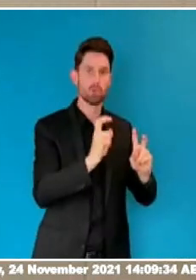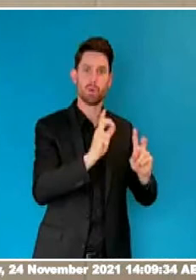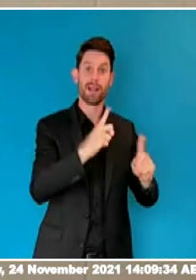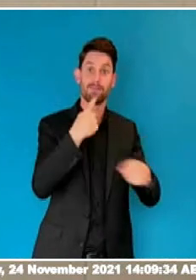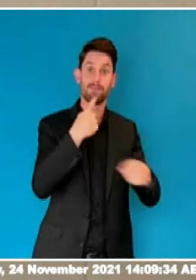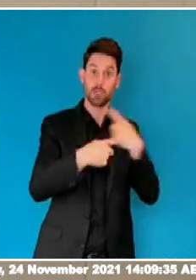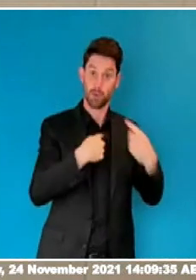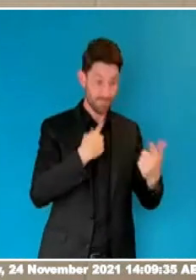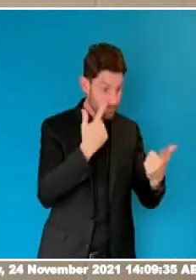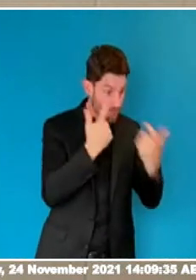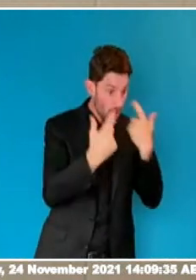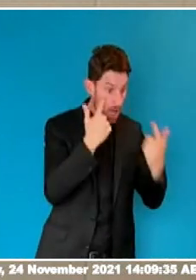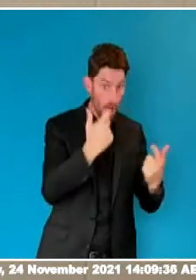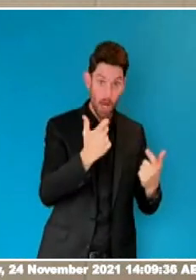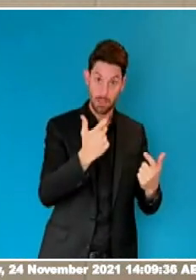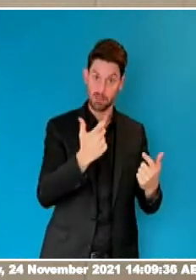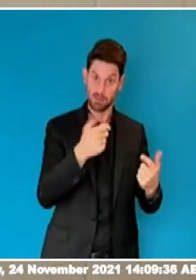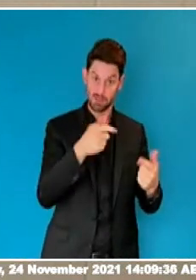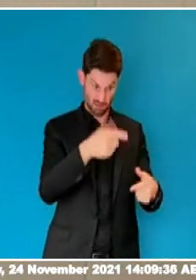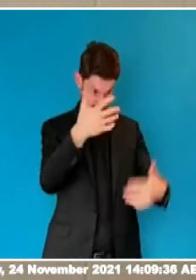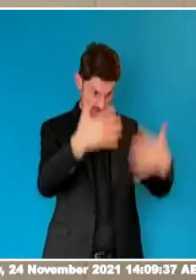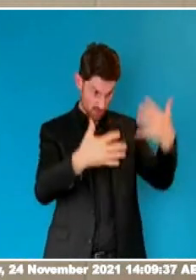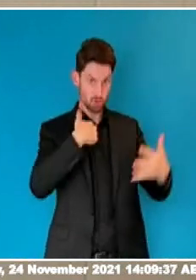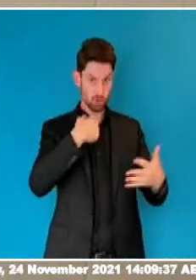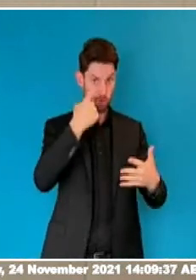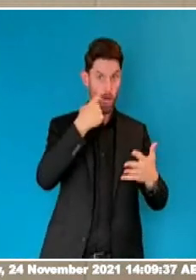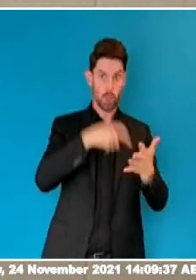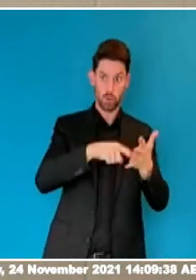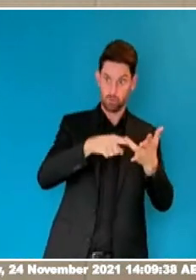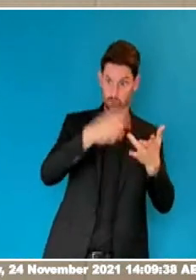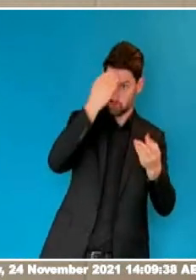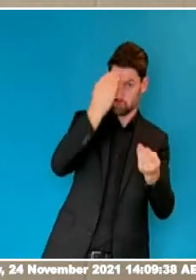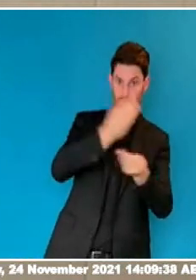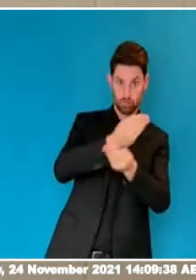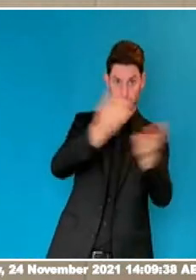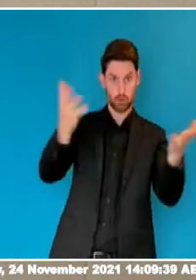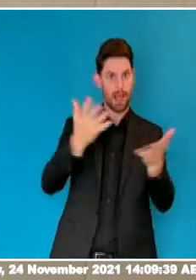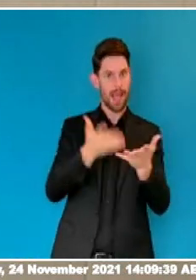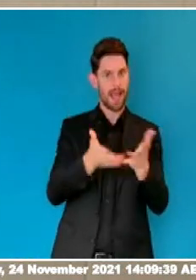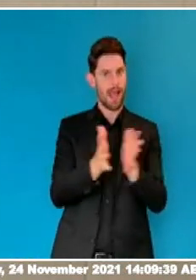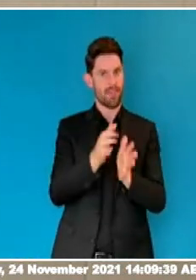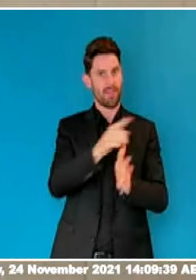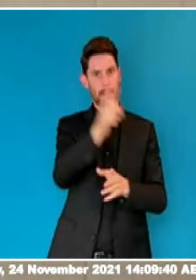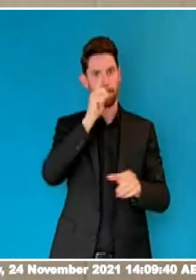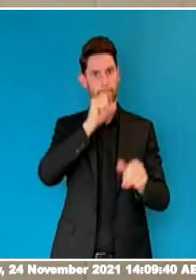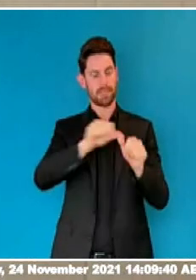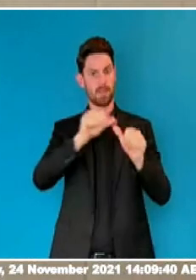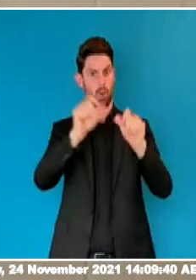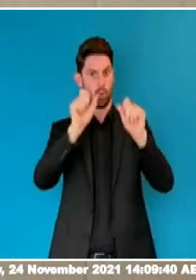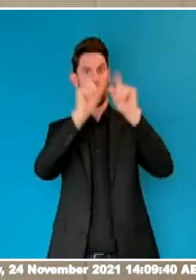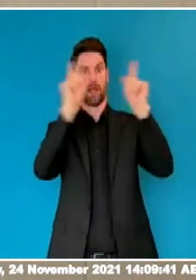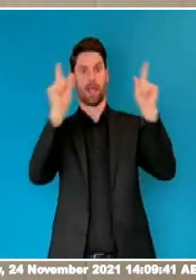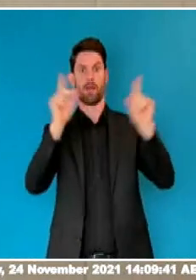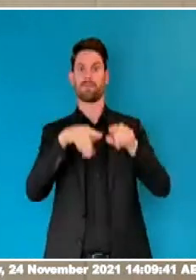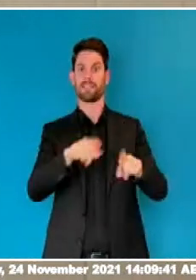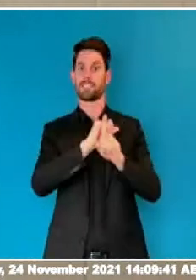stakeholder groups that do follow the Collaborative Partnership to improve workplace participation. So partly it's about raising awareness.